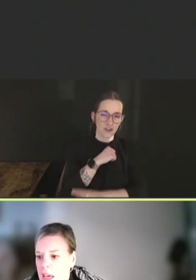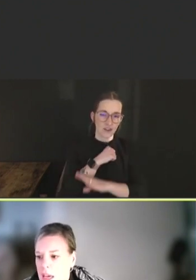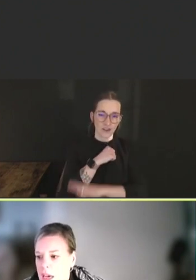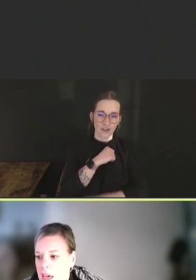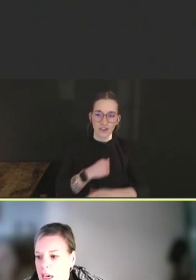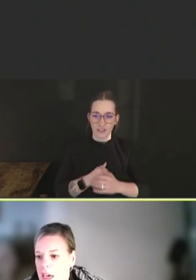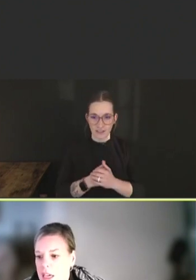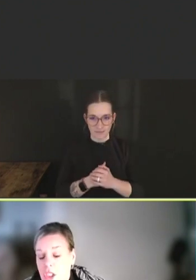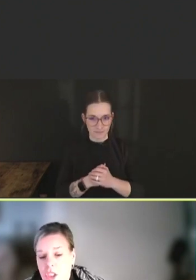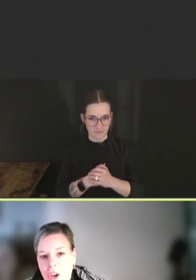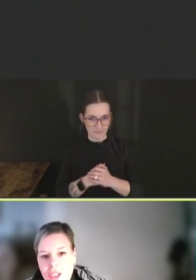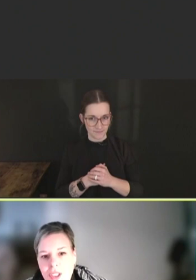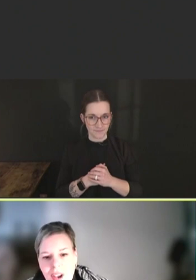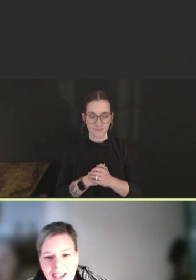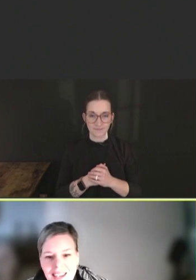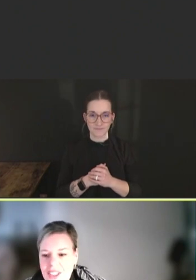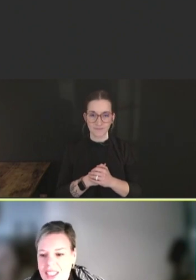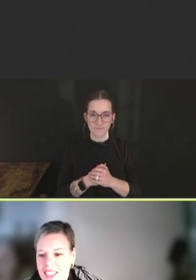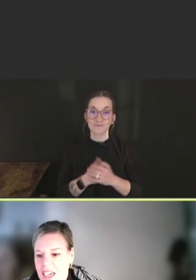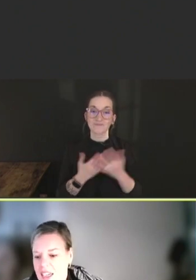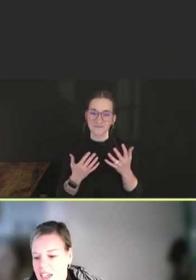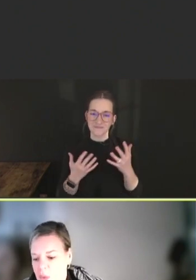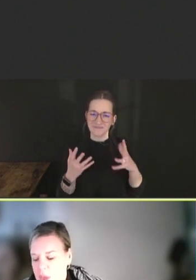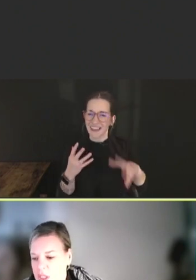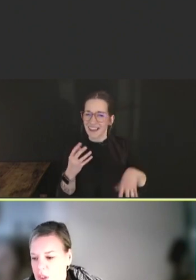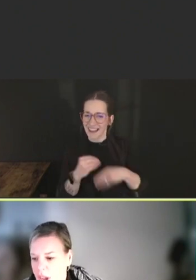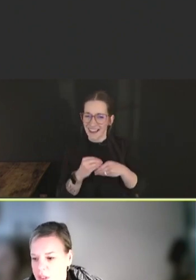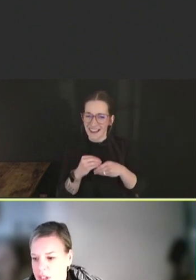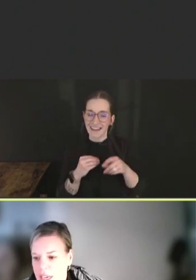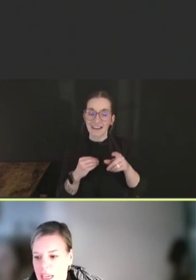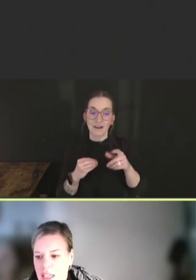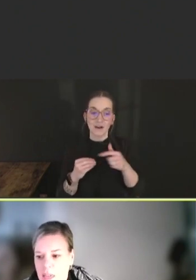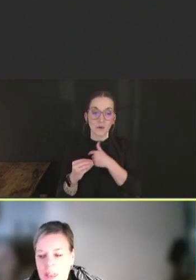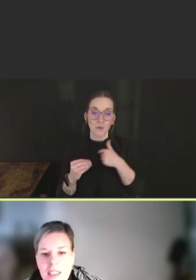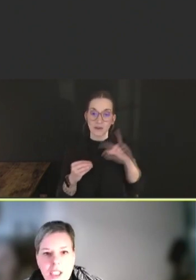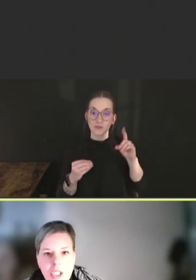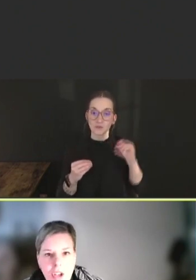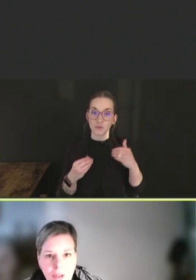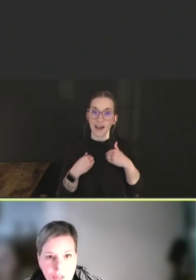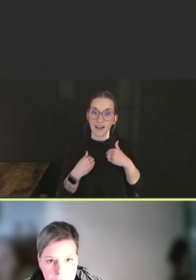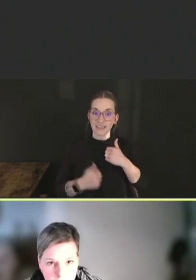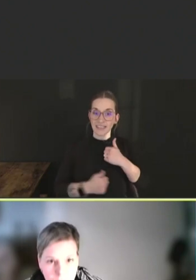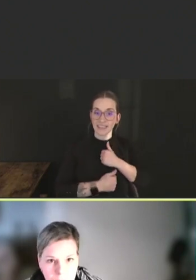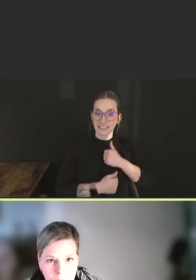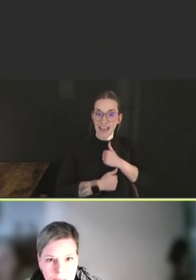seasons. Just to also add, actually, we do have a Canadian Immunization Conference that will be holding